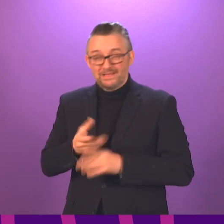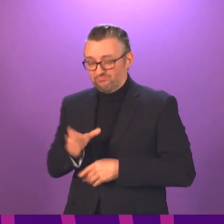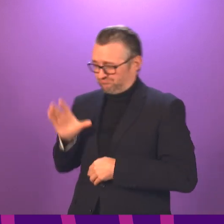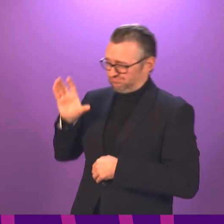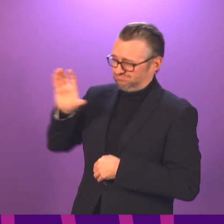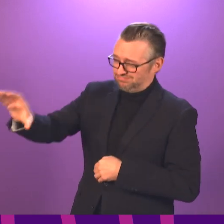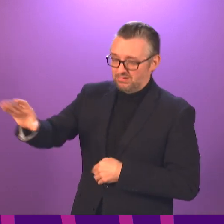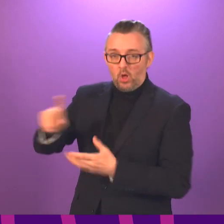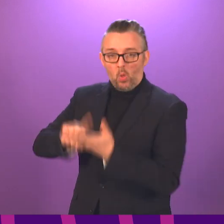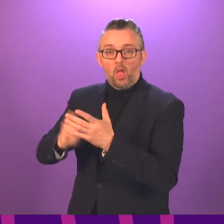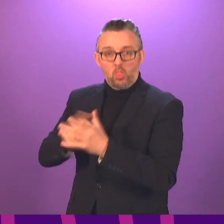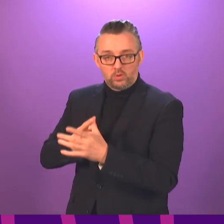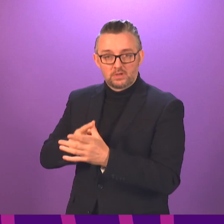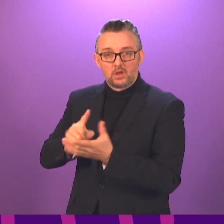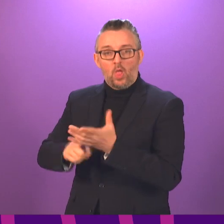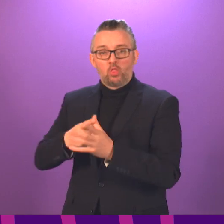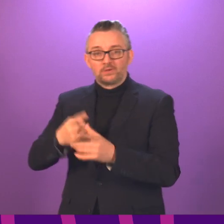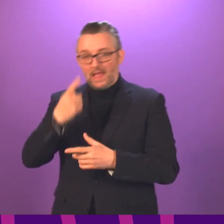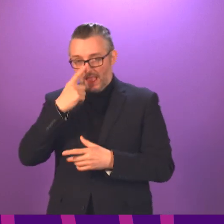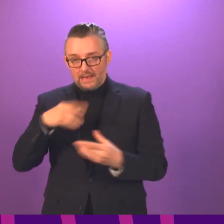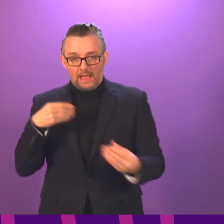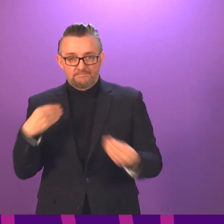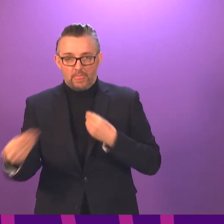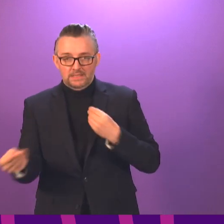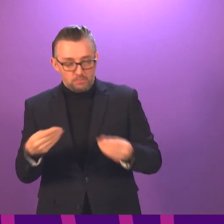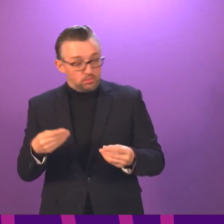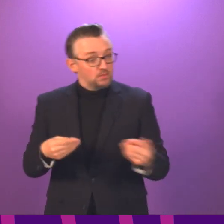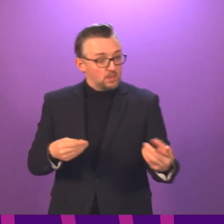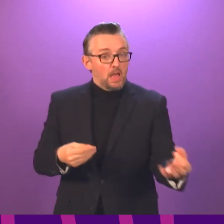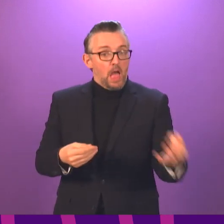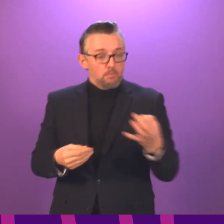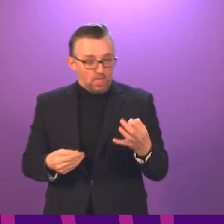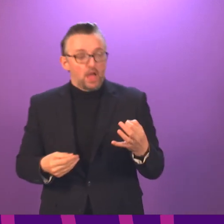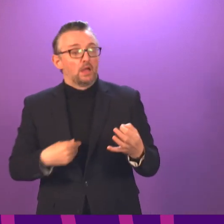give them the ability to flexibly provide for businesses that fall through the cracks